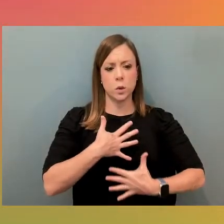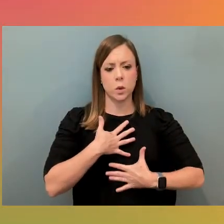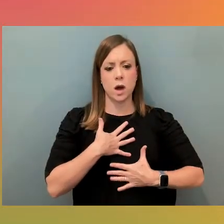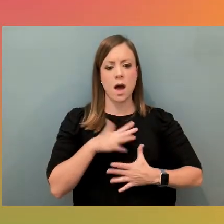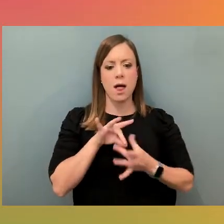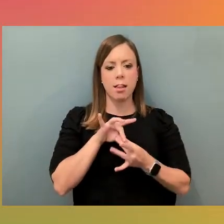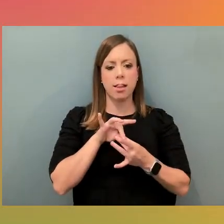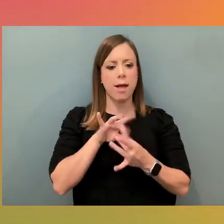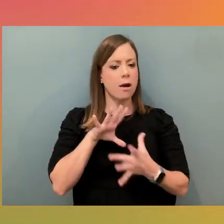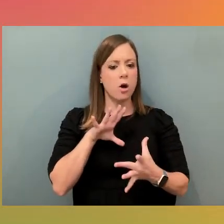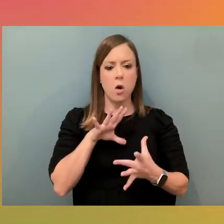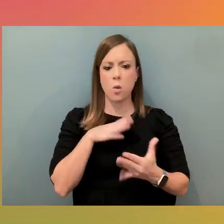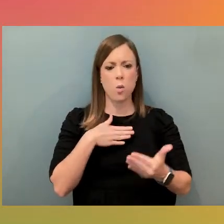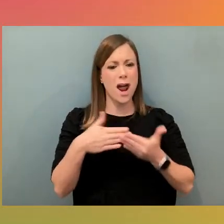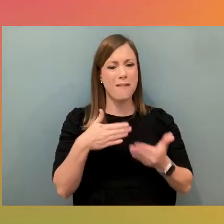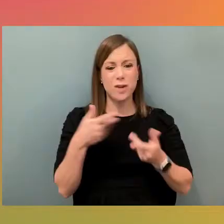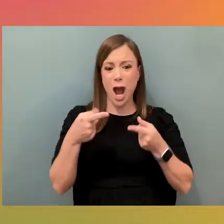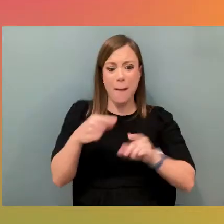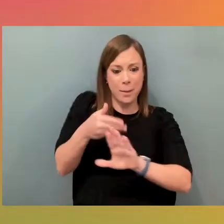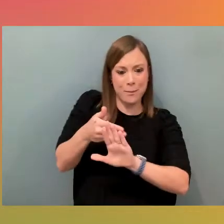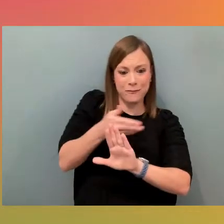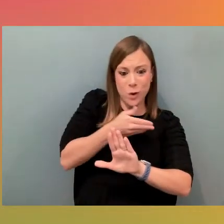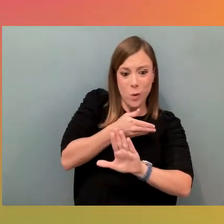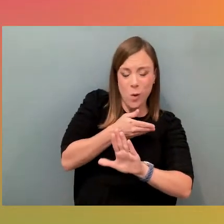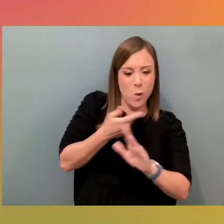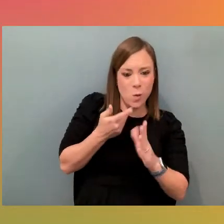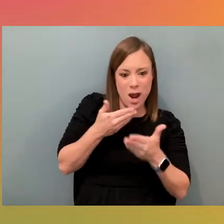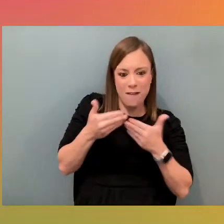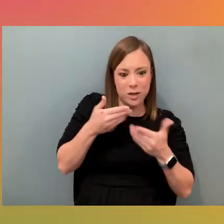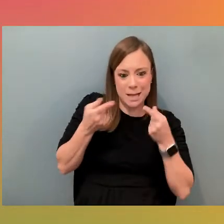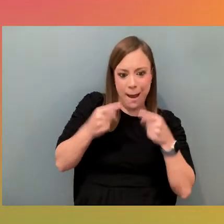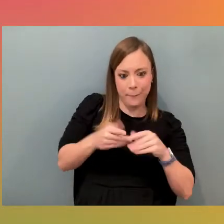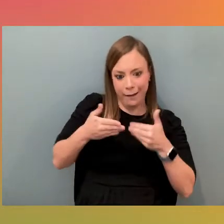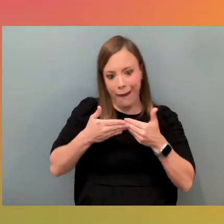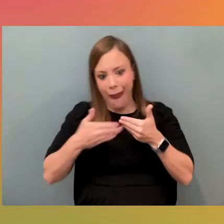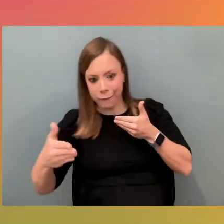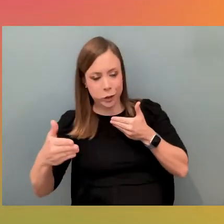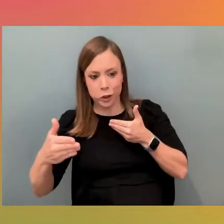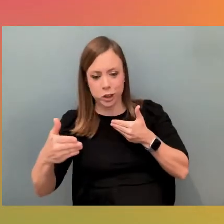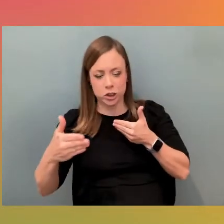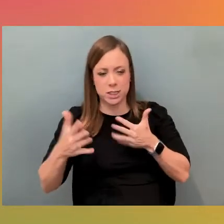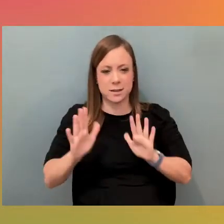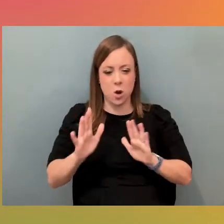WOULD LIKE. JUST TAKE A MOMENT HERE TO LET